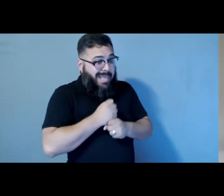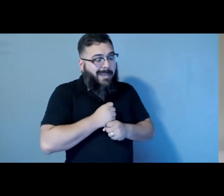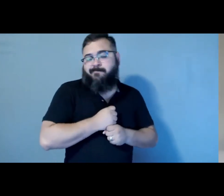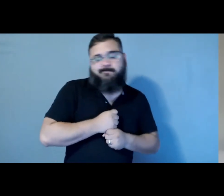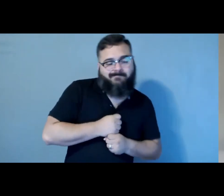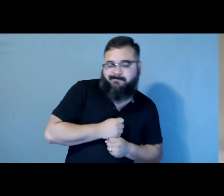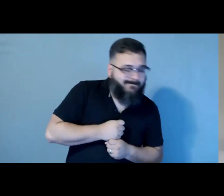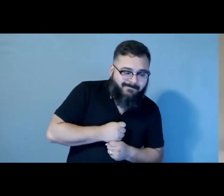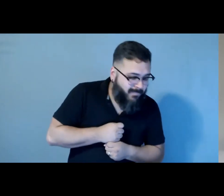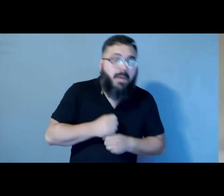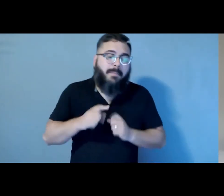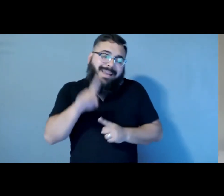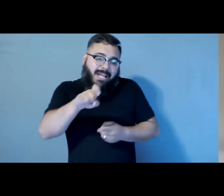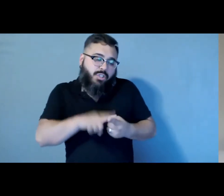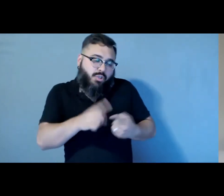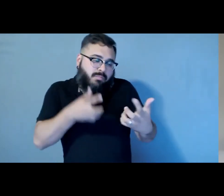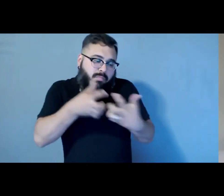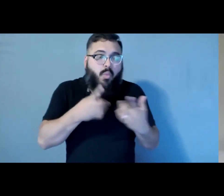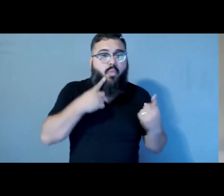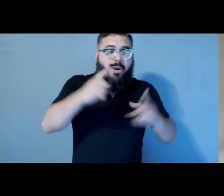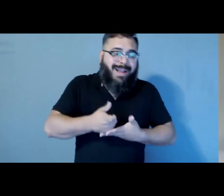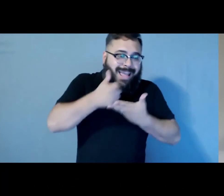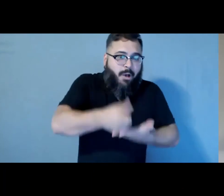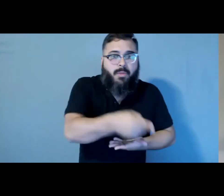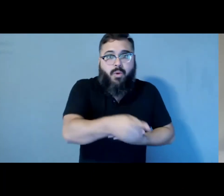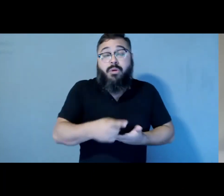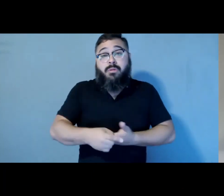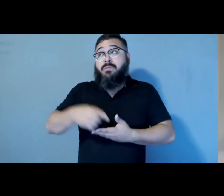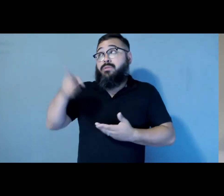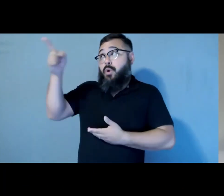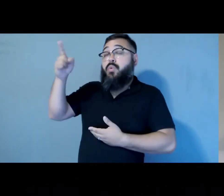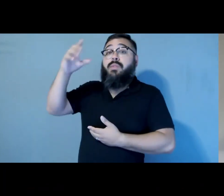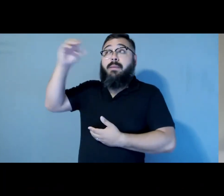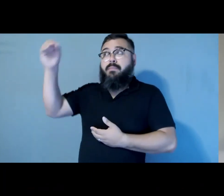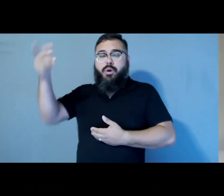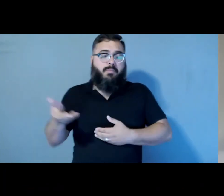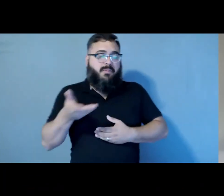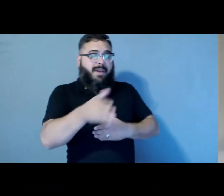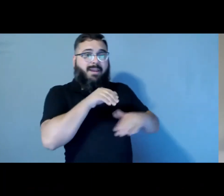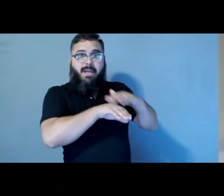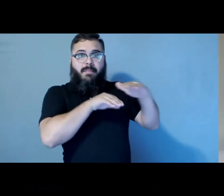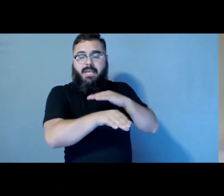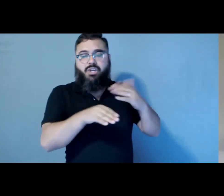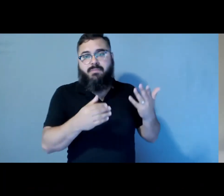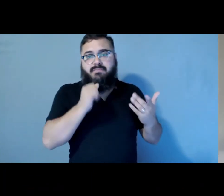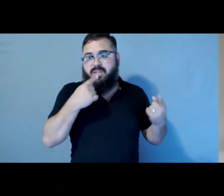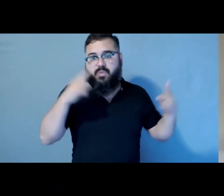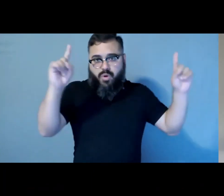So here it sounds like that the employer provided an accommodation that just didn't work because it was a position that made the disability worse,